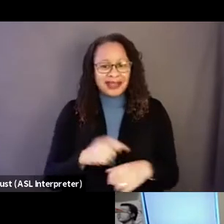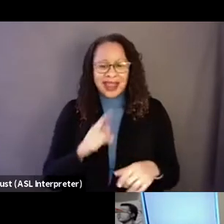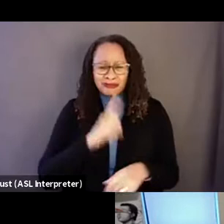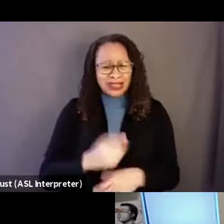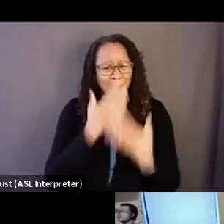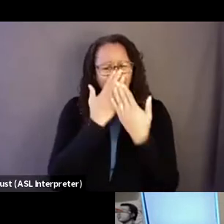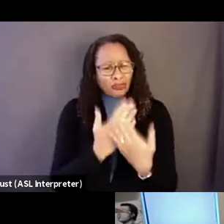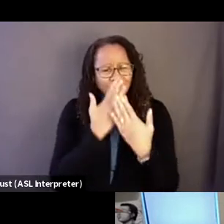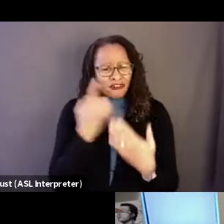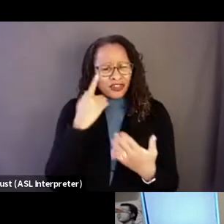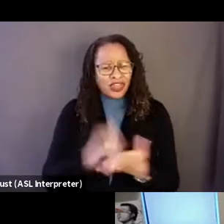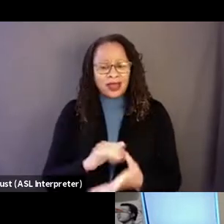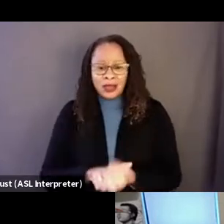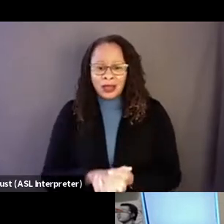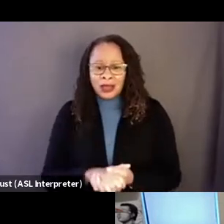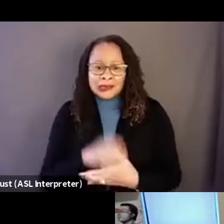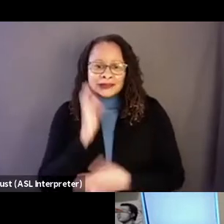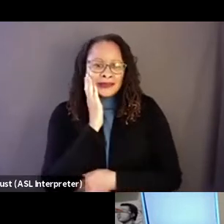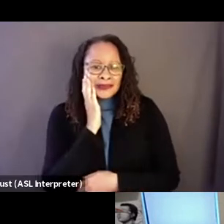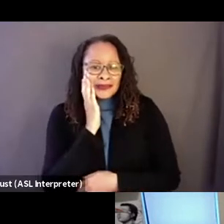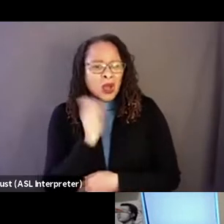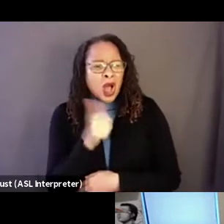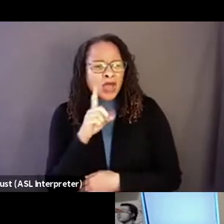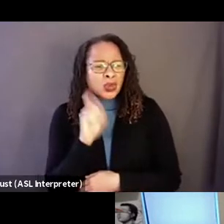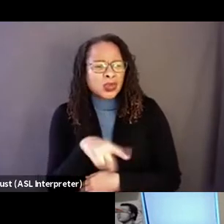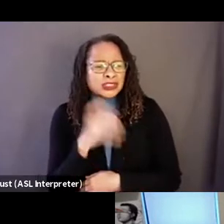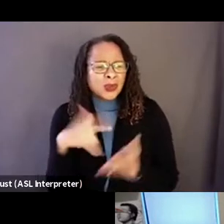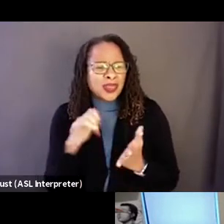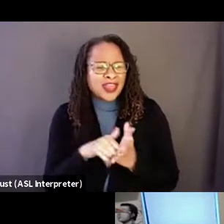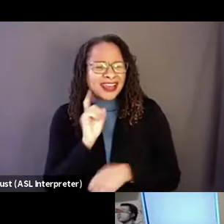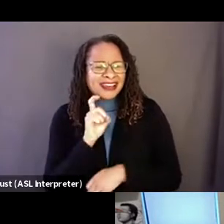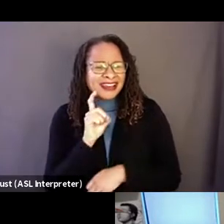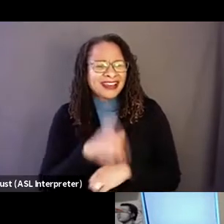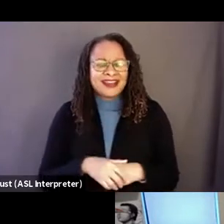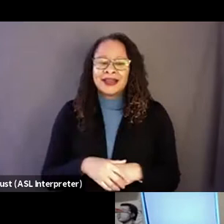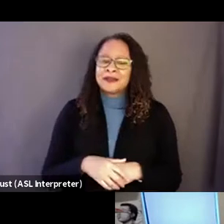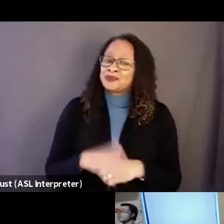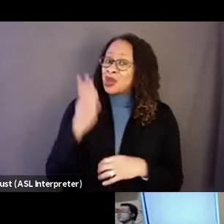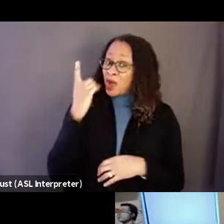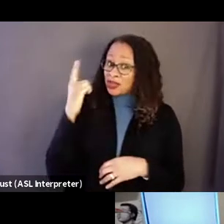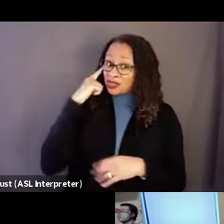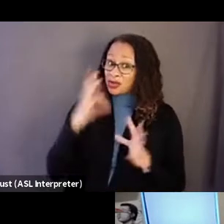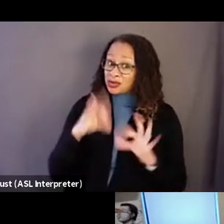And the other... What was the other one you asked me? Well, yeah. Just why you thought it was important to,